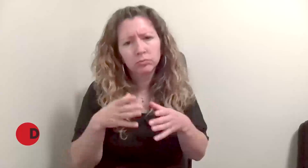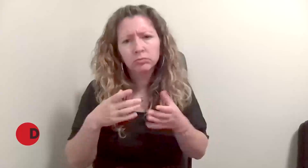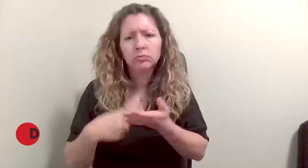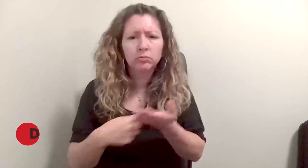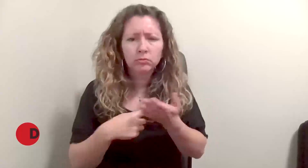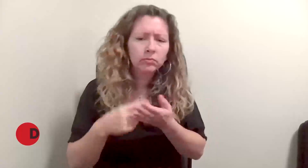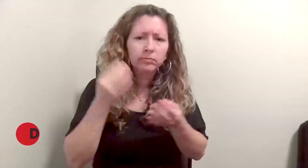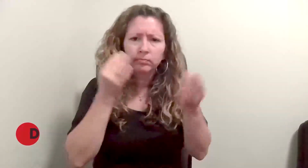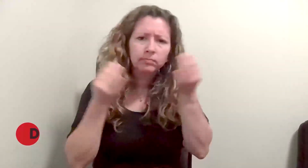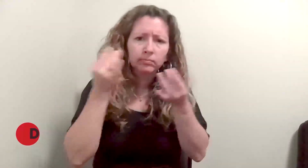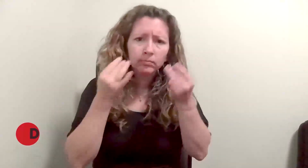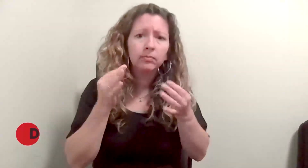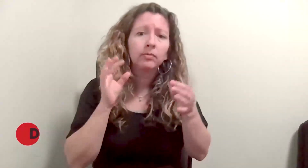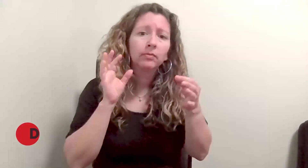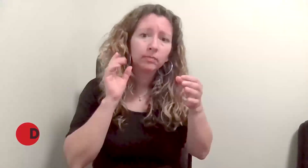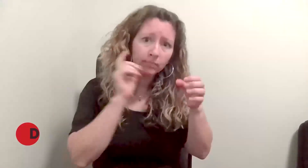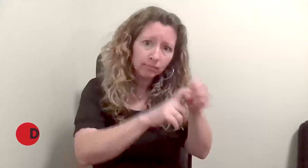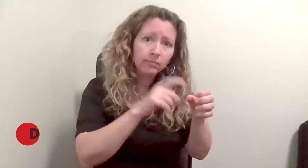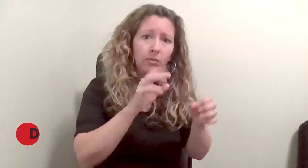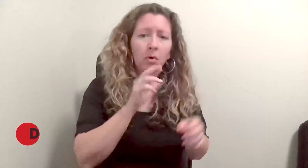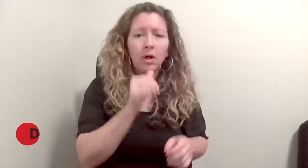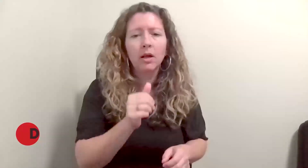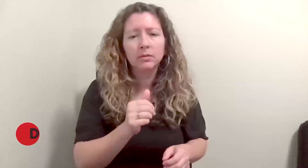or not we should renew our affiliated membership with them.